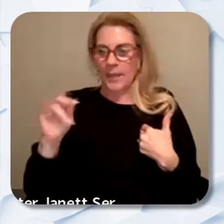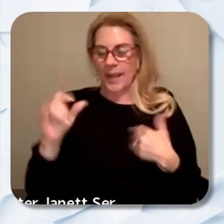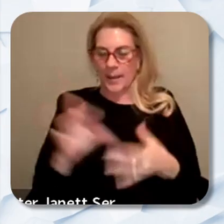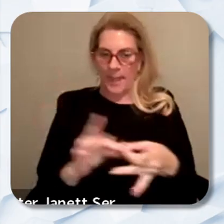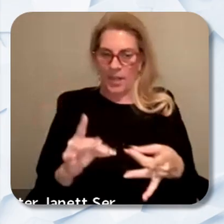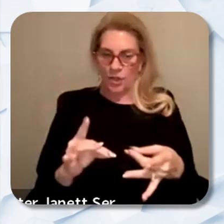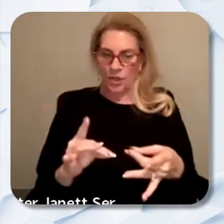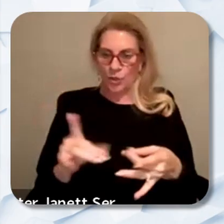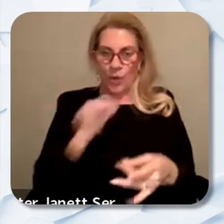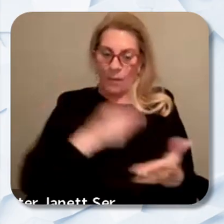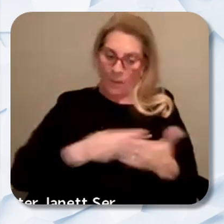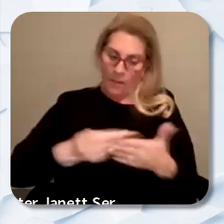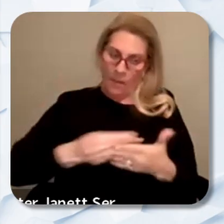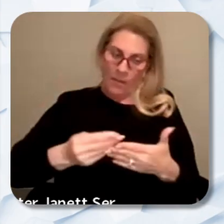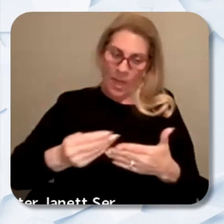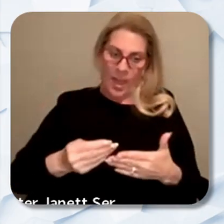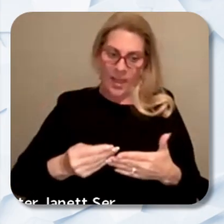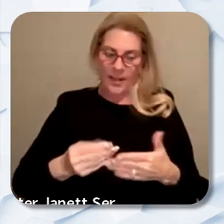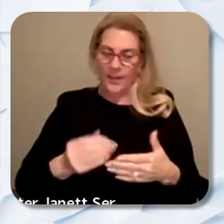you don't have to buy all the stuff at the place right? There's a lot of things in your home you